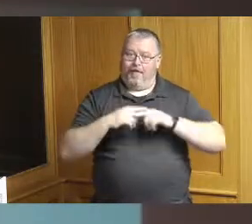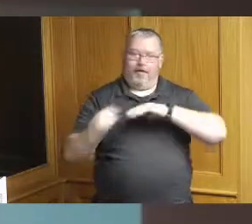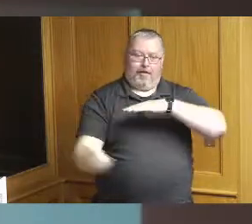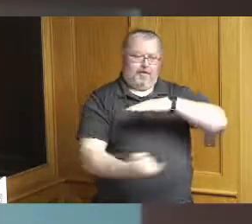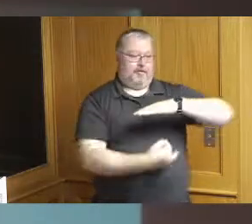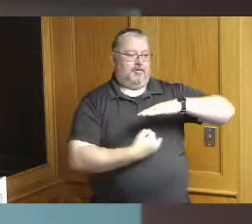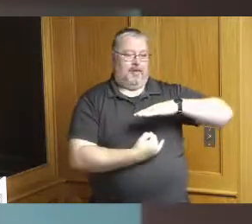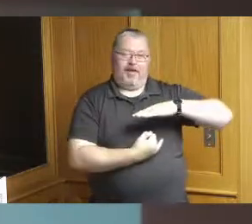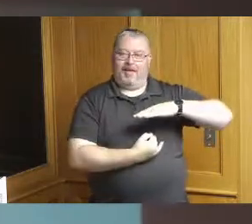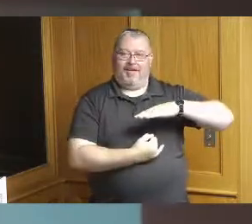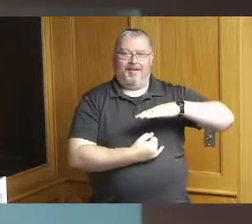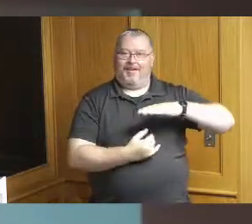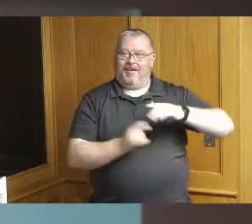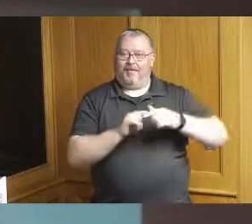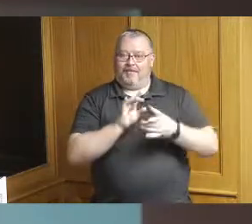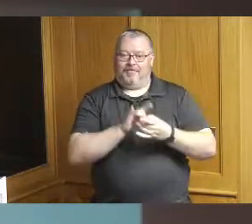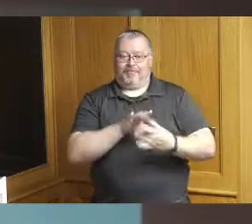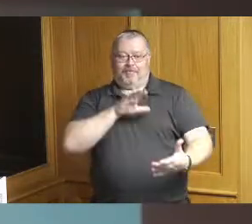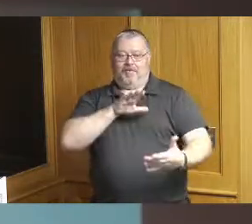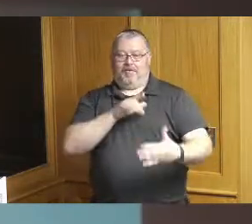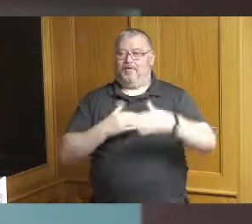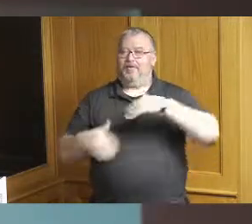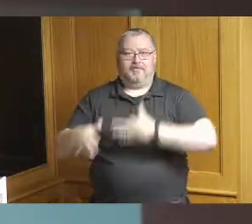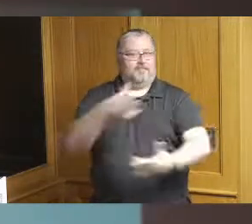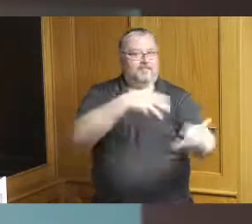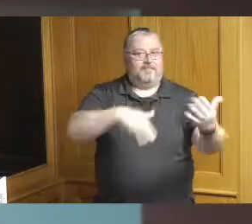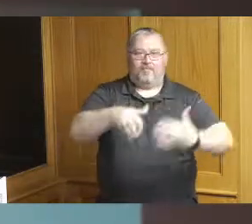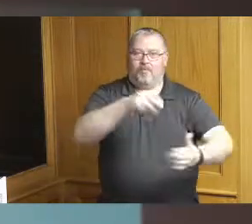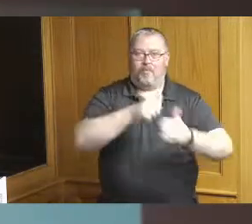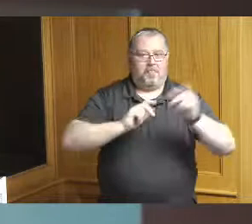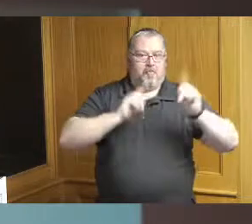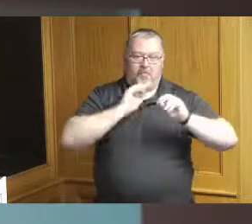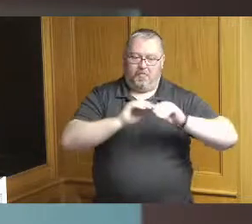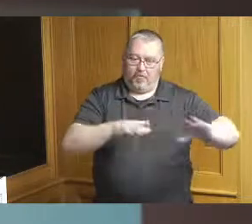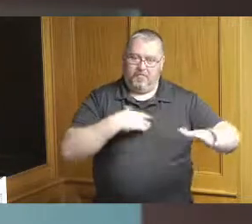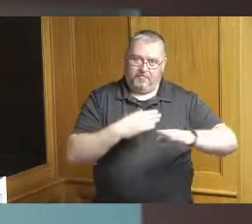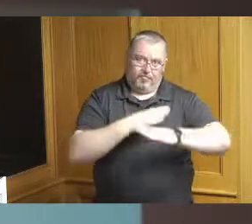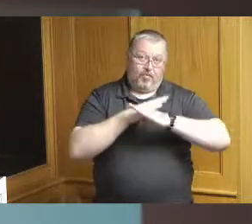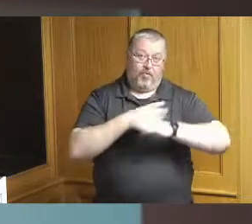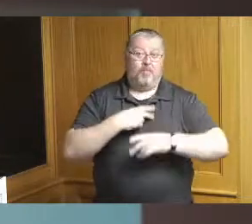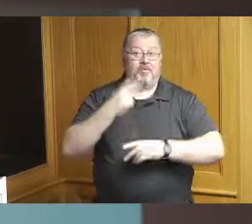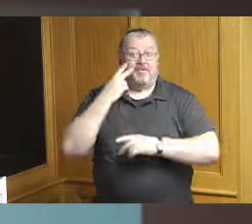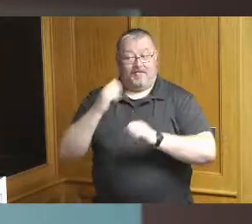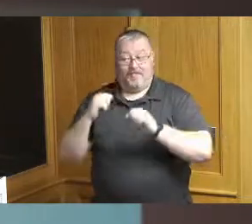them stay away from the rest of the population so we are finding Covid within the community